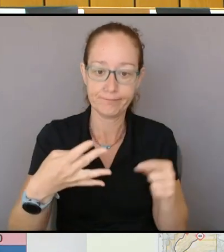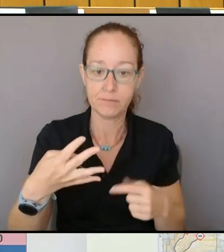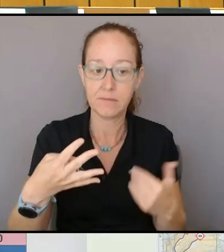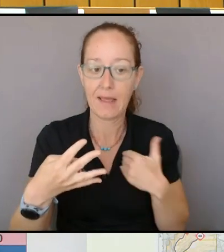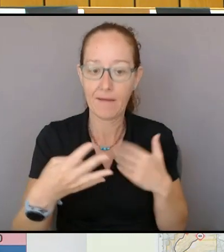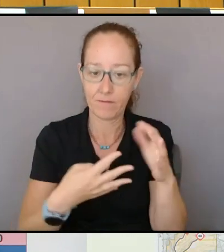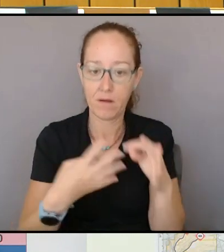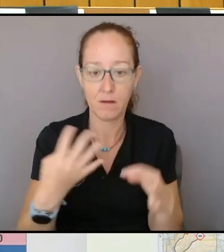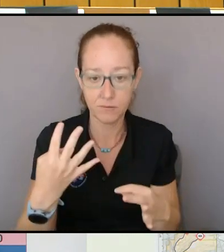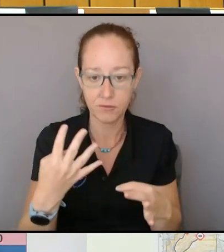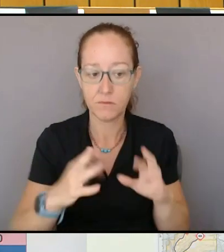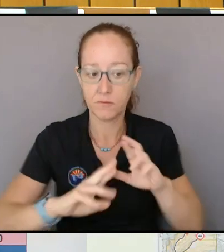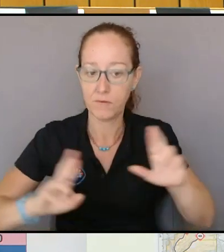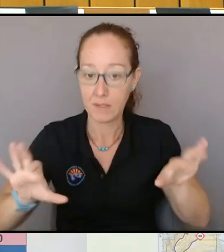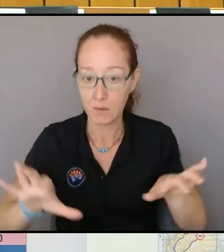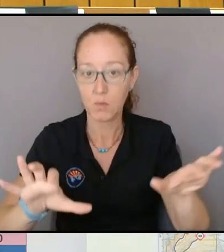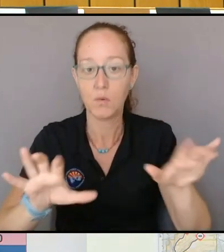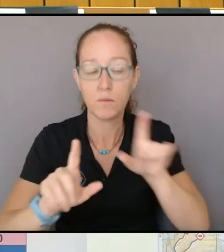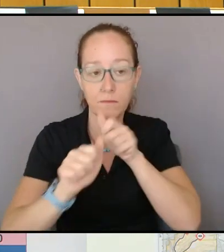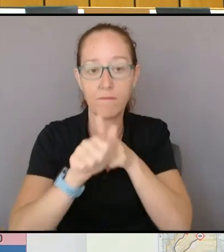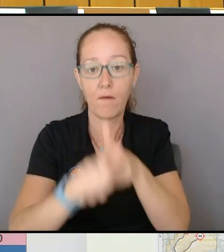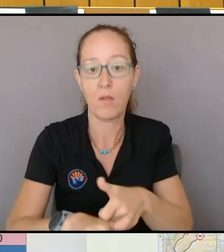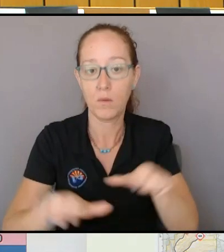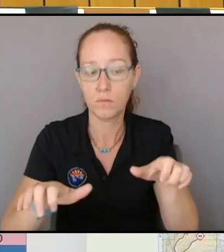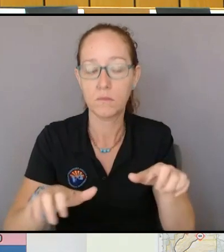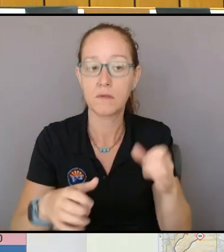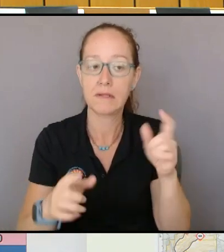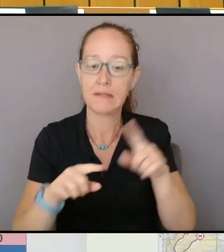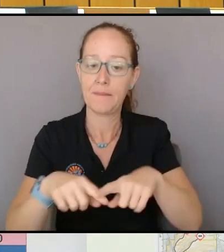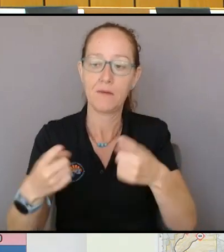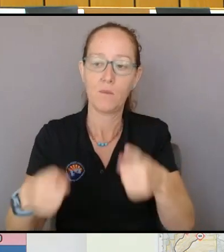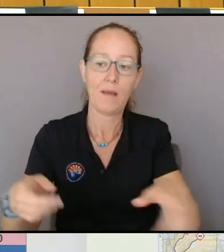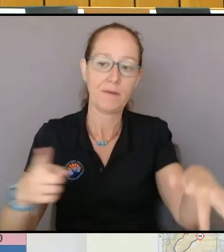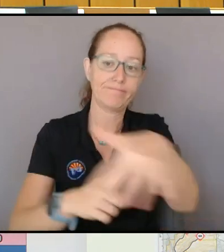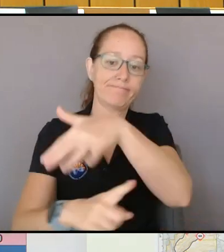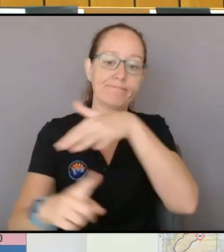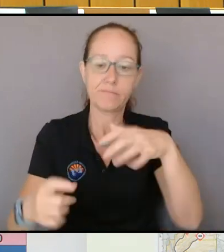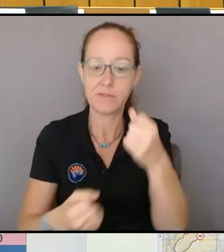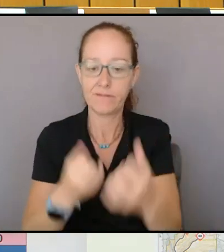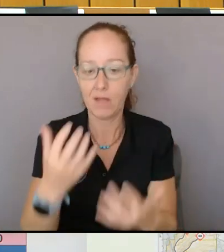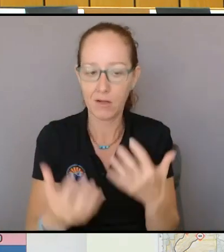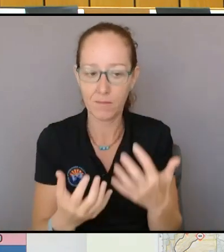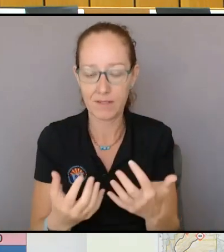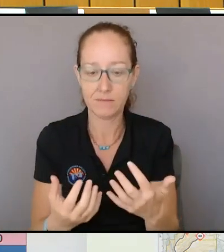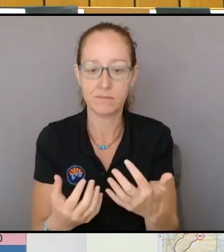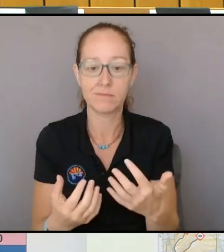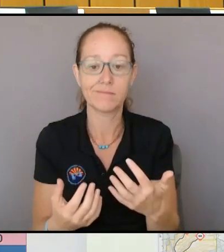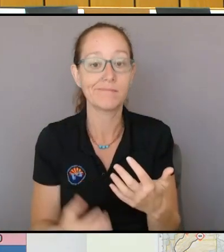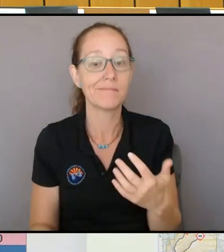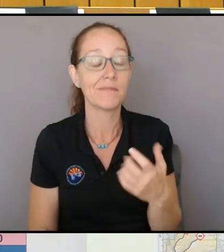the fire environment throws at us. And we commit to you that there'll be no shiny object syndrome. You know, we don't we